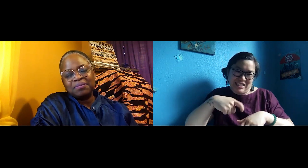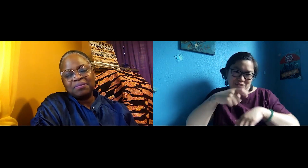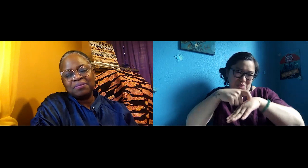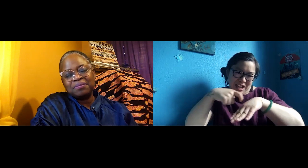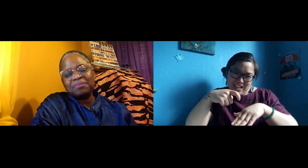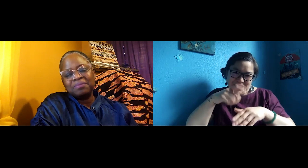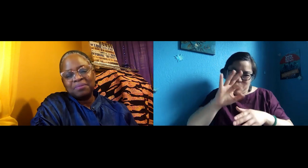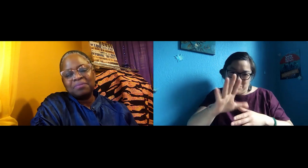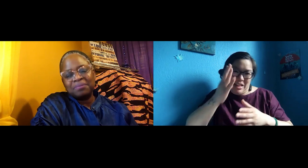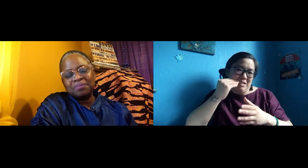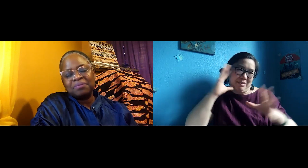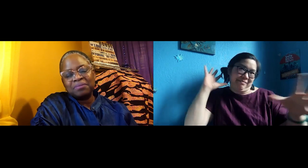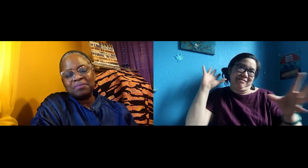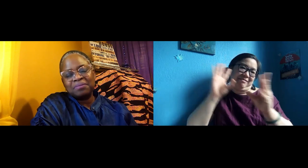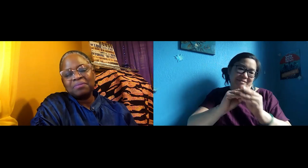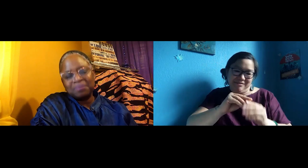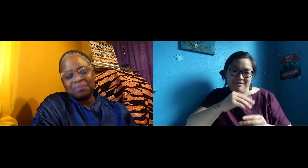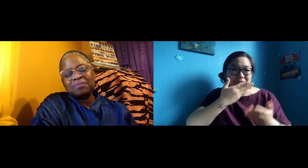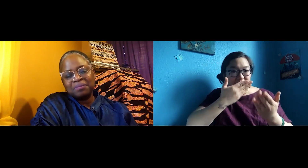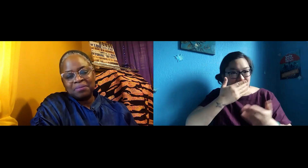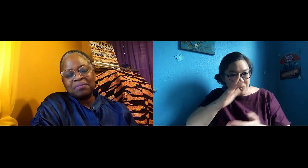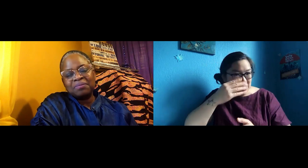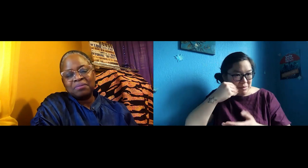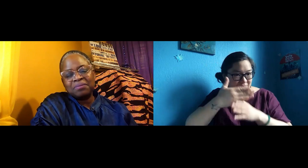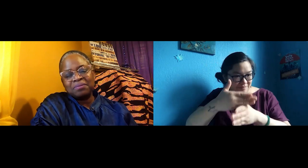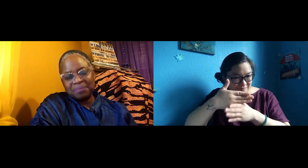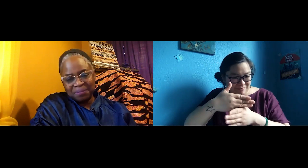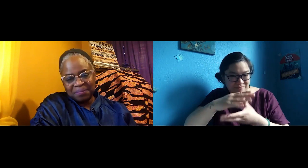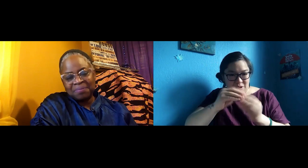we've only just scratched the surface of your vast experience. I want to thank you for sharing your